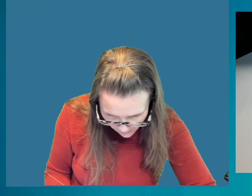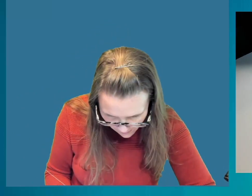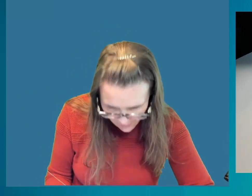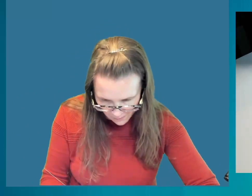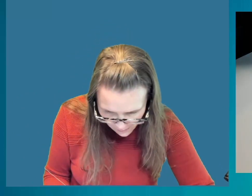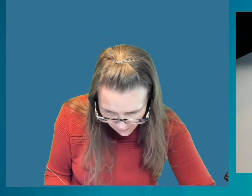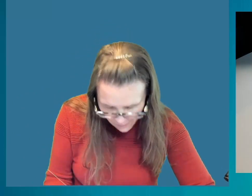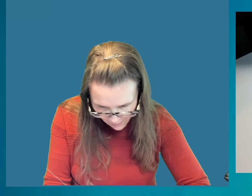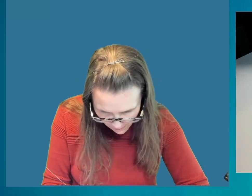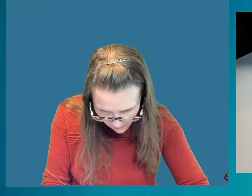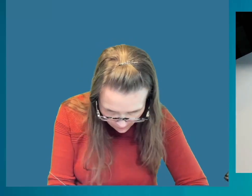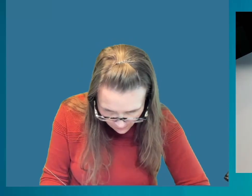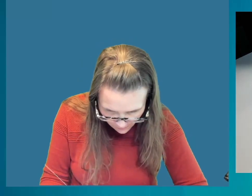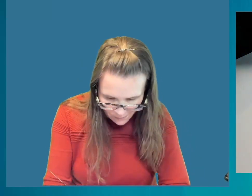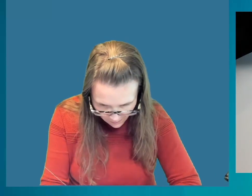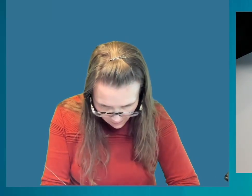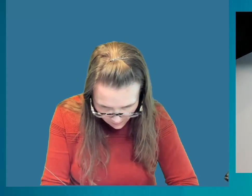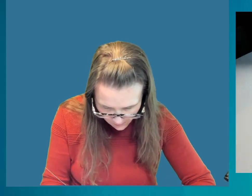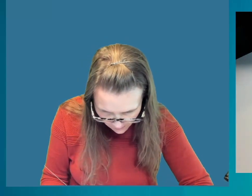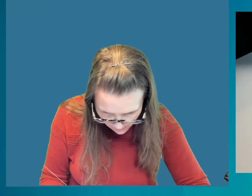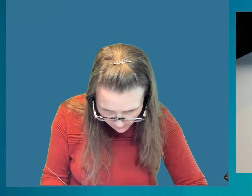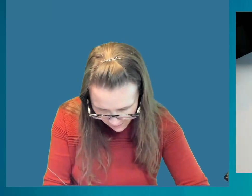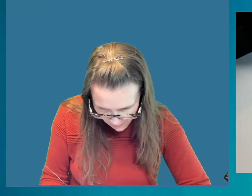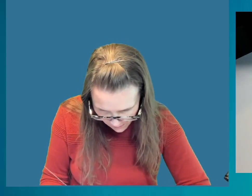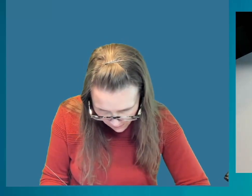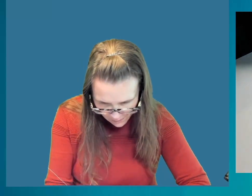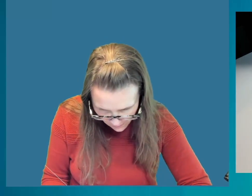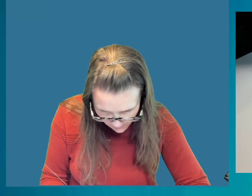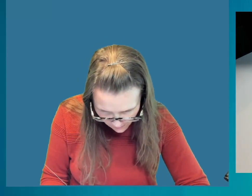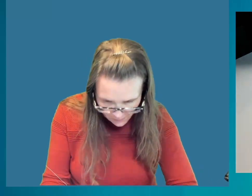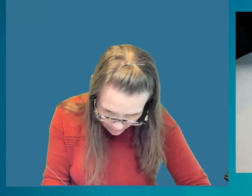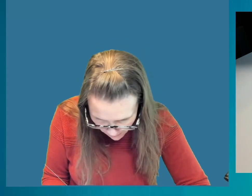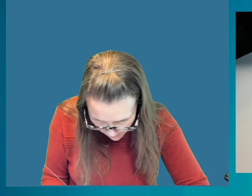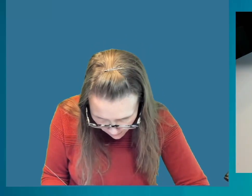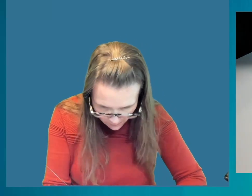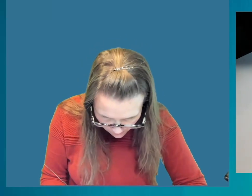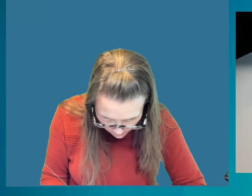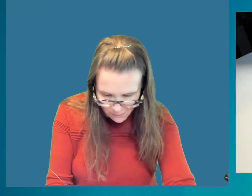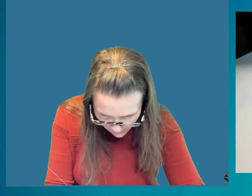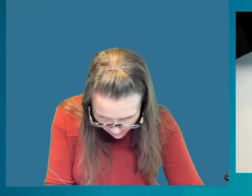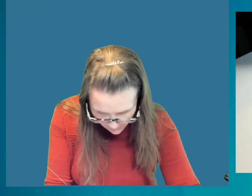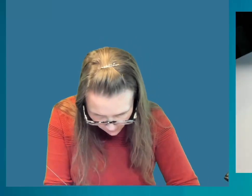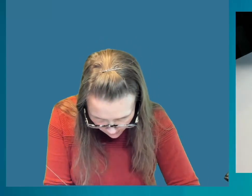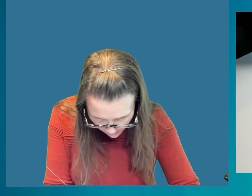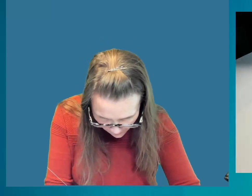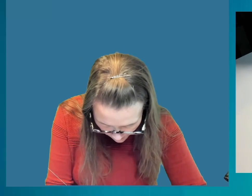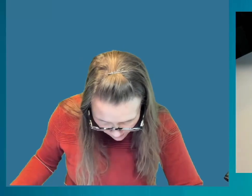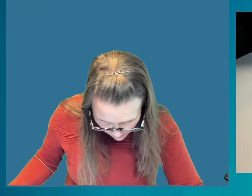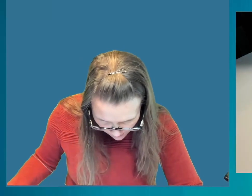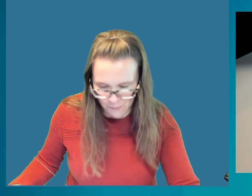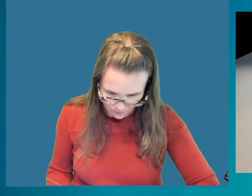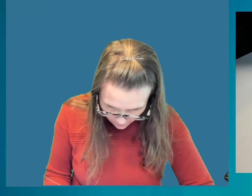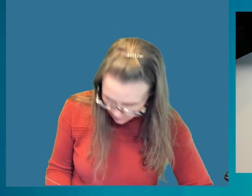um, and adjusting a lot. The more you adjust, then the fewer, like, really strong, uh, jagged